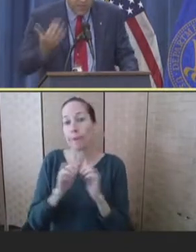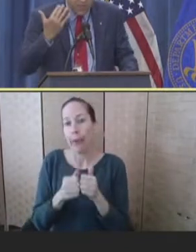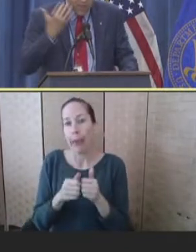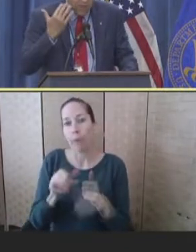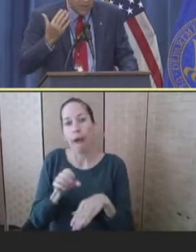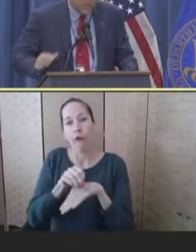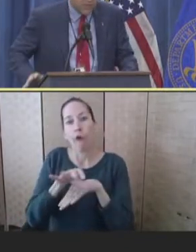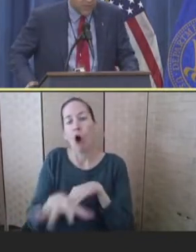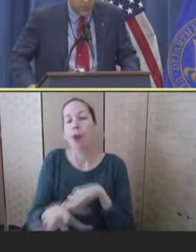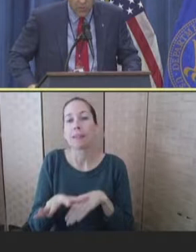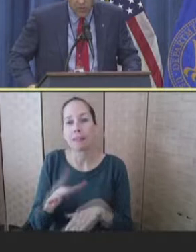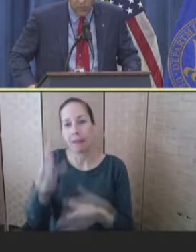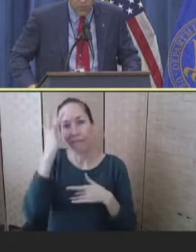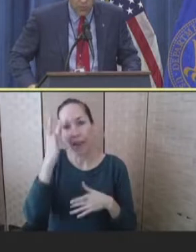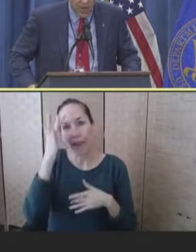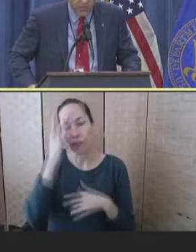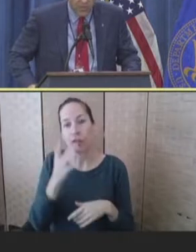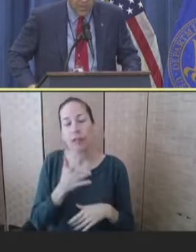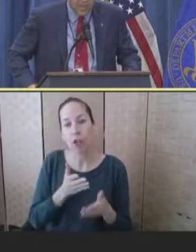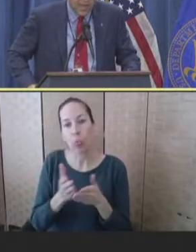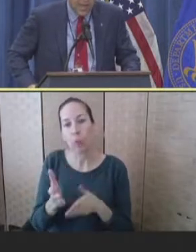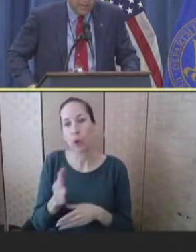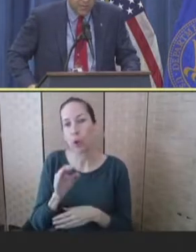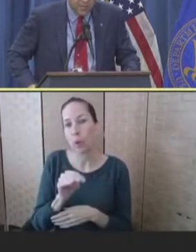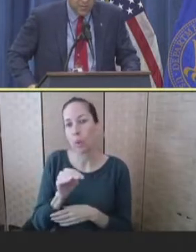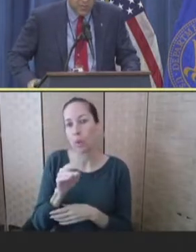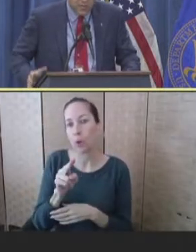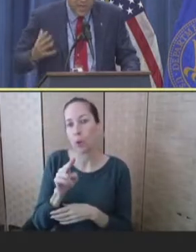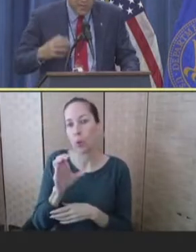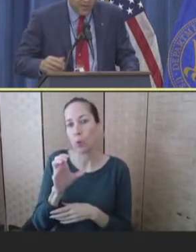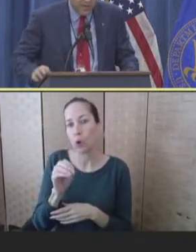primarily through a mucosal route. There's issues with tolerance.